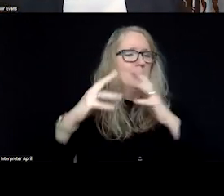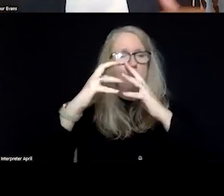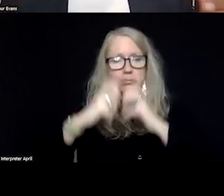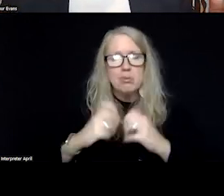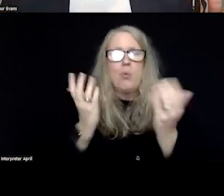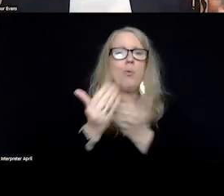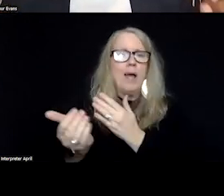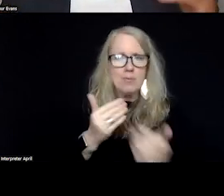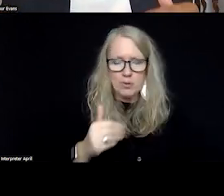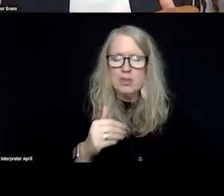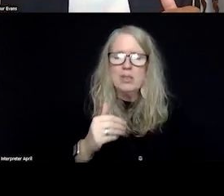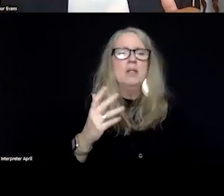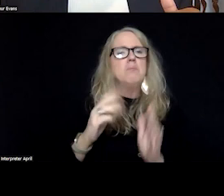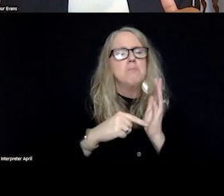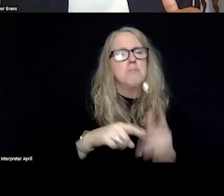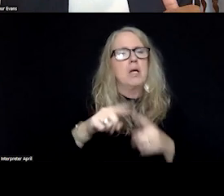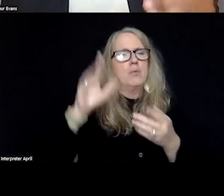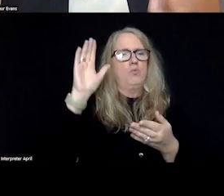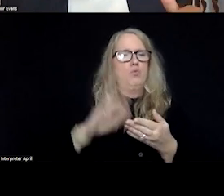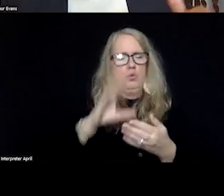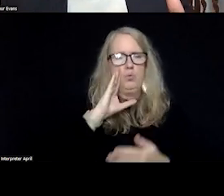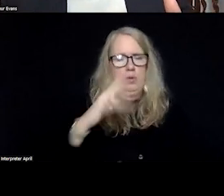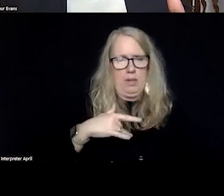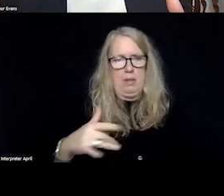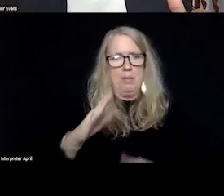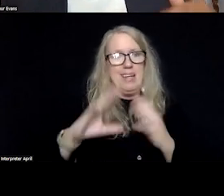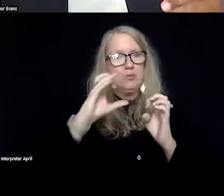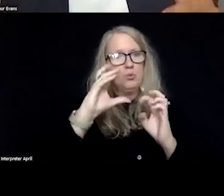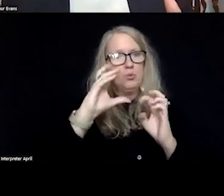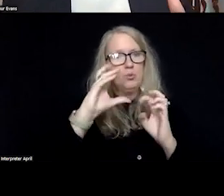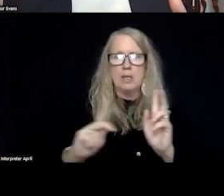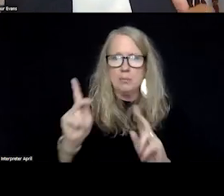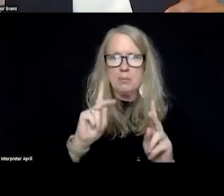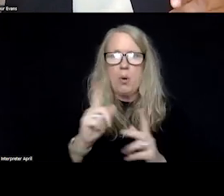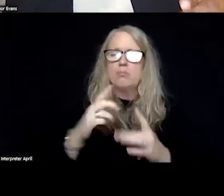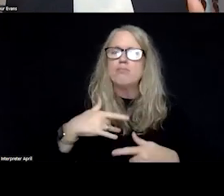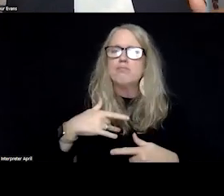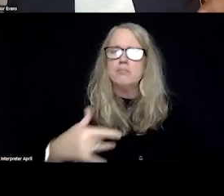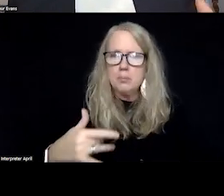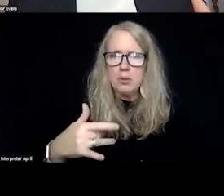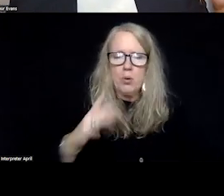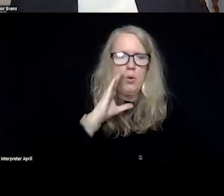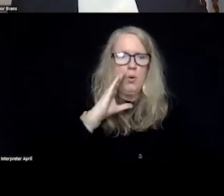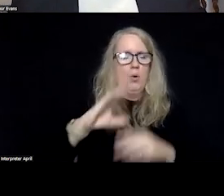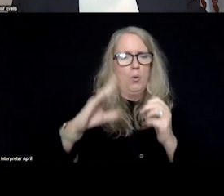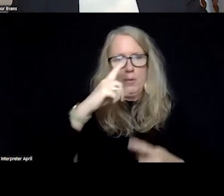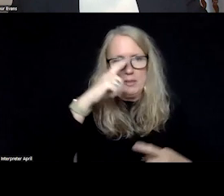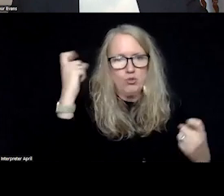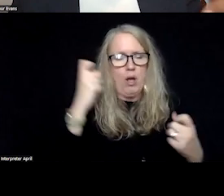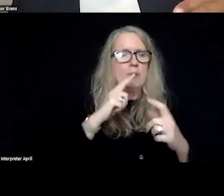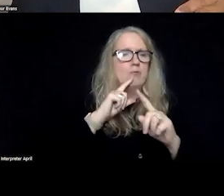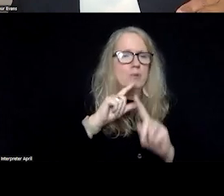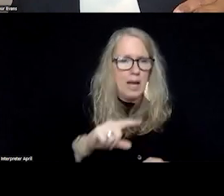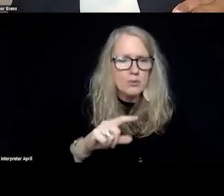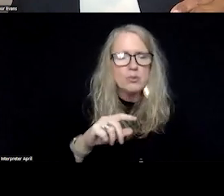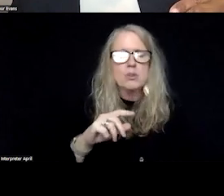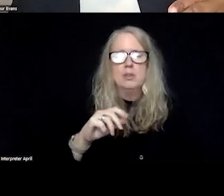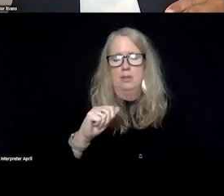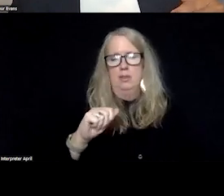TO EDUCATE PEOPLE ON WHAT A TYPICAL TRAUMA REACTION IS SO WHEN